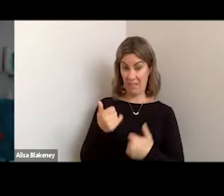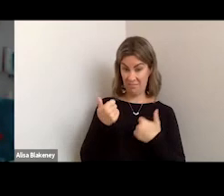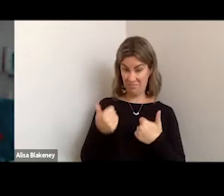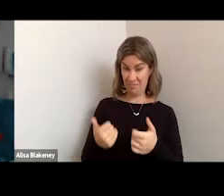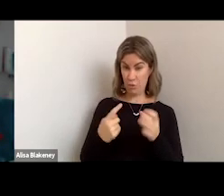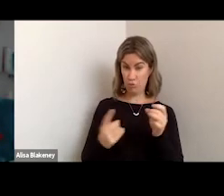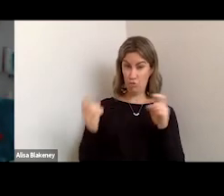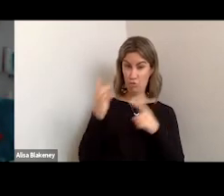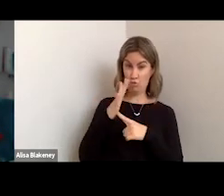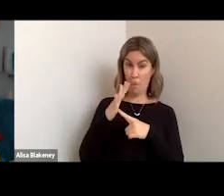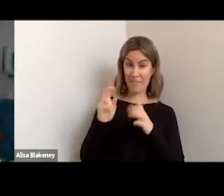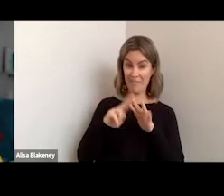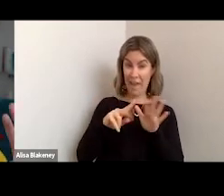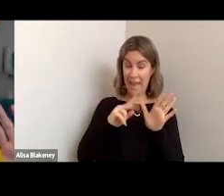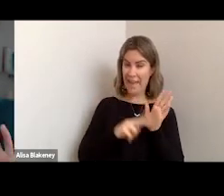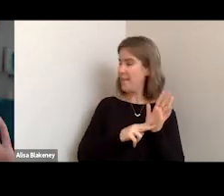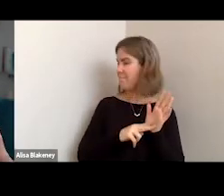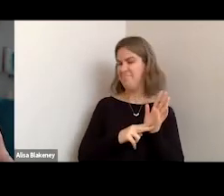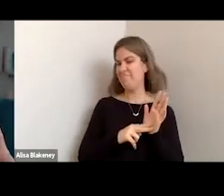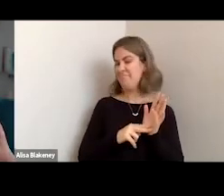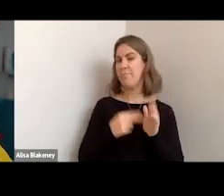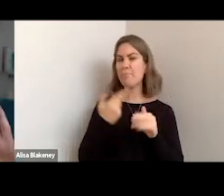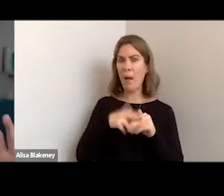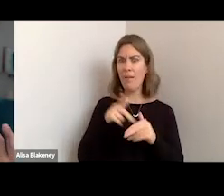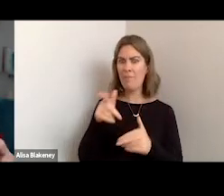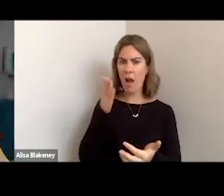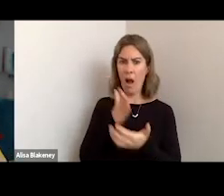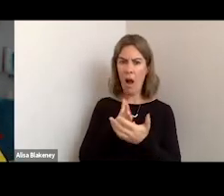utilise it. But iffy -- but if they're really giving excellent